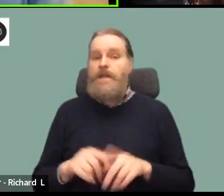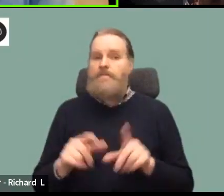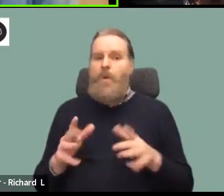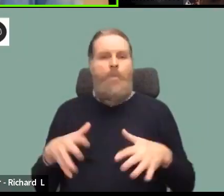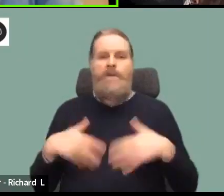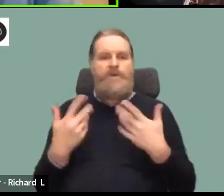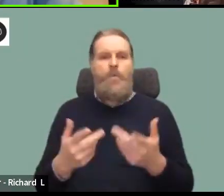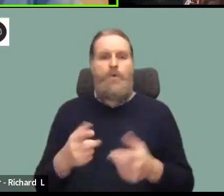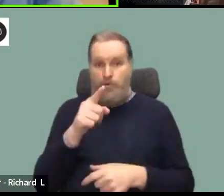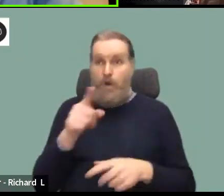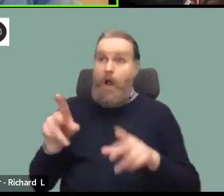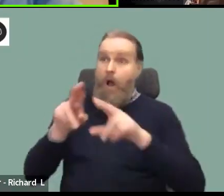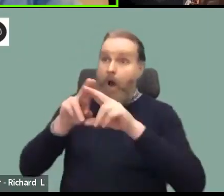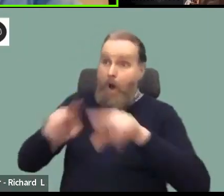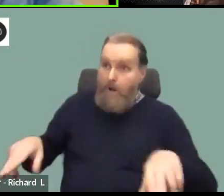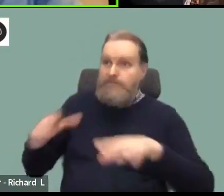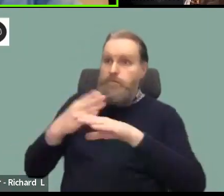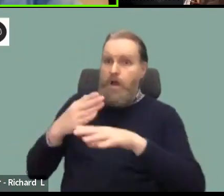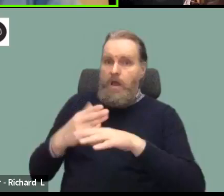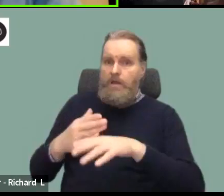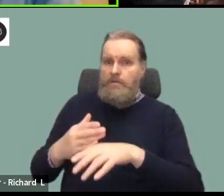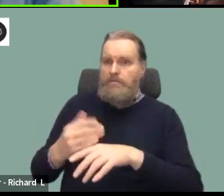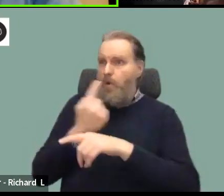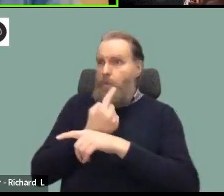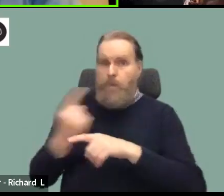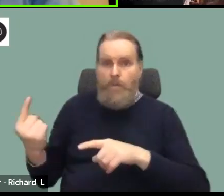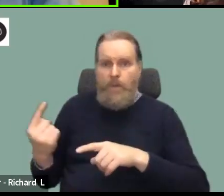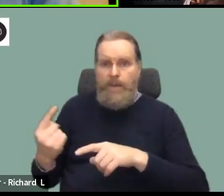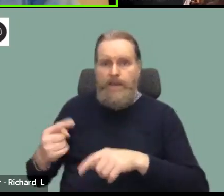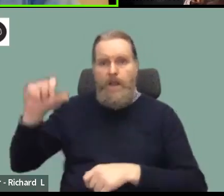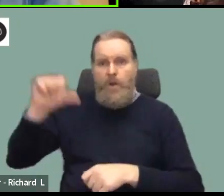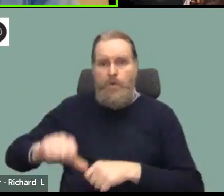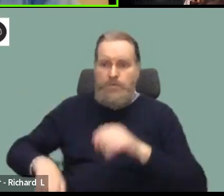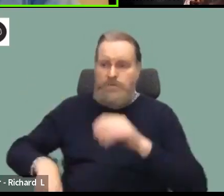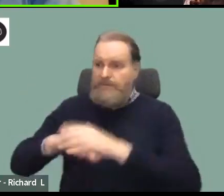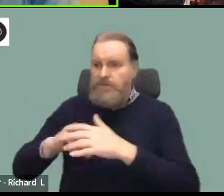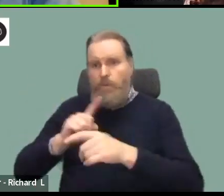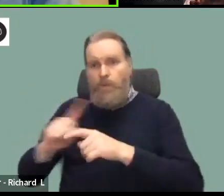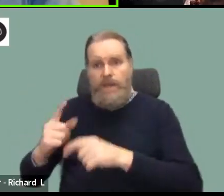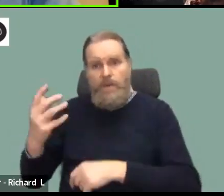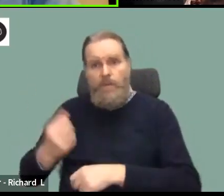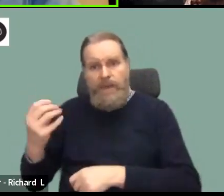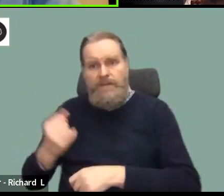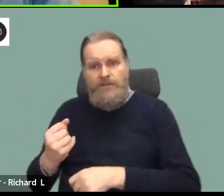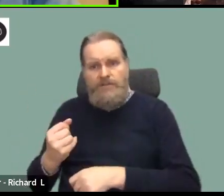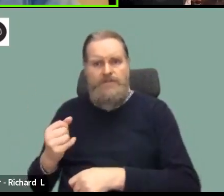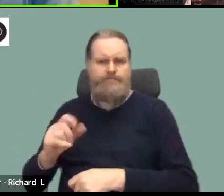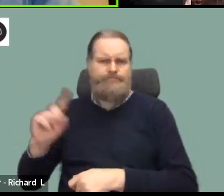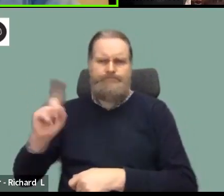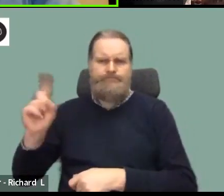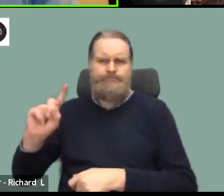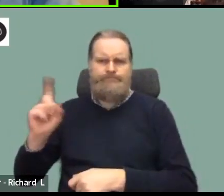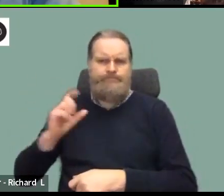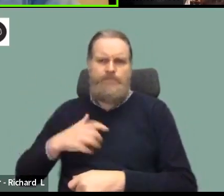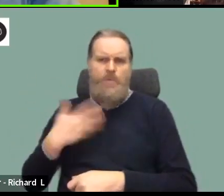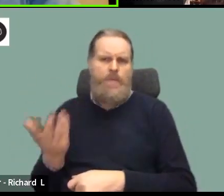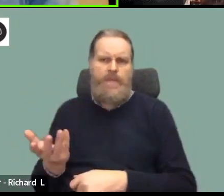then want to pay the three quid it I think most people hopefully